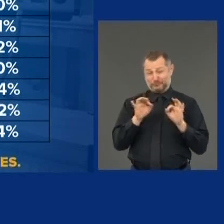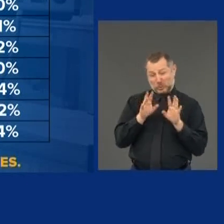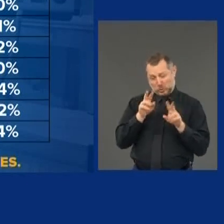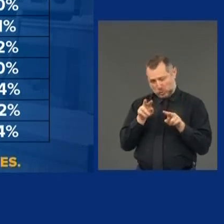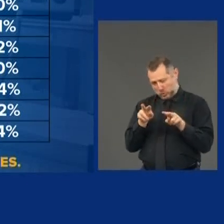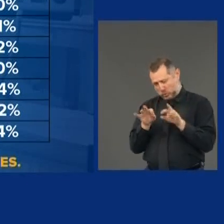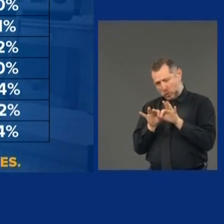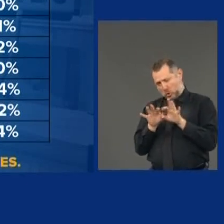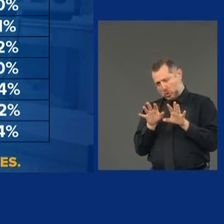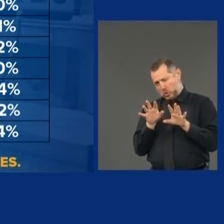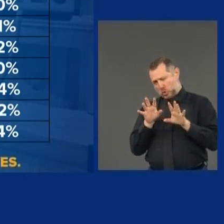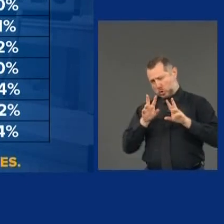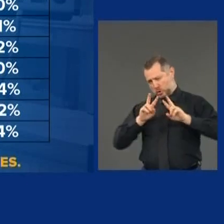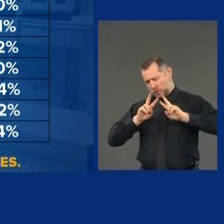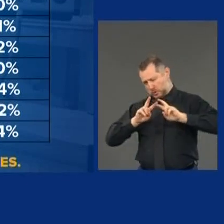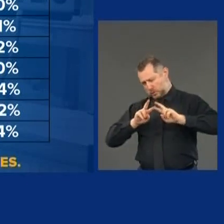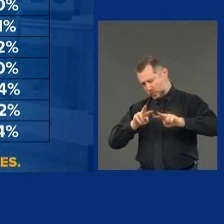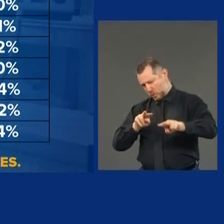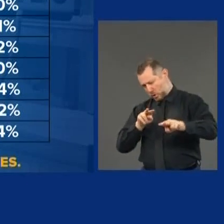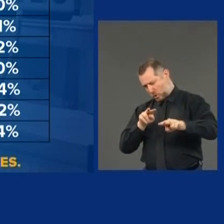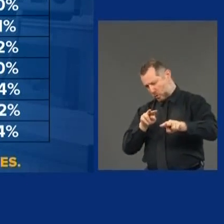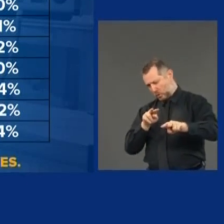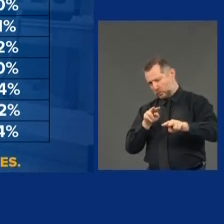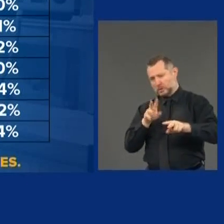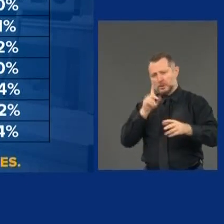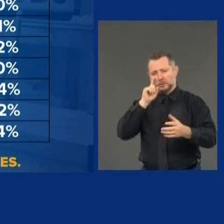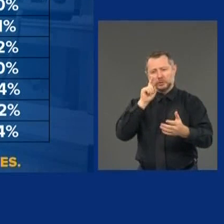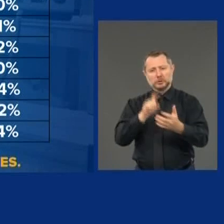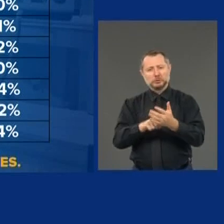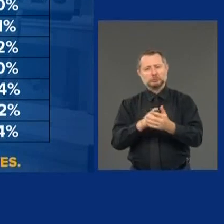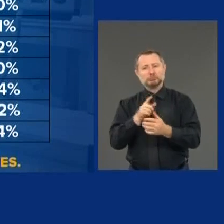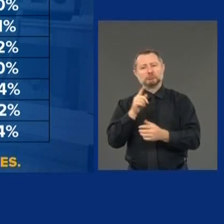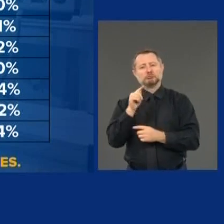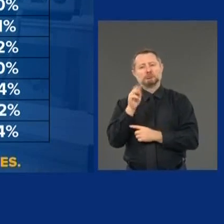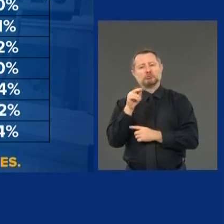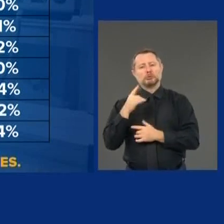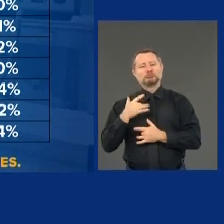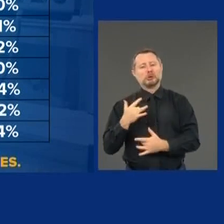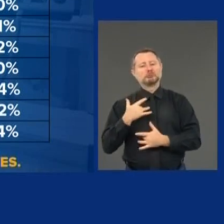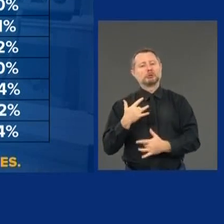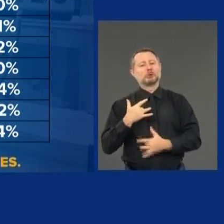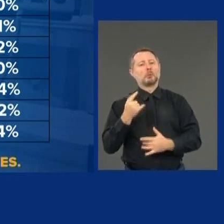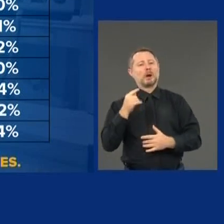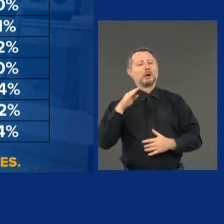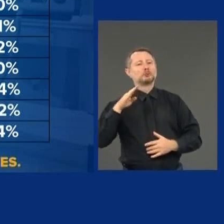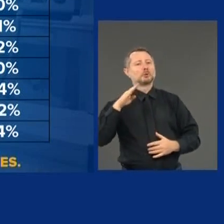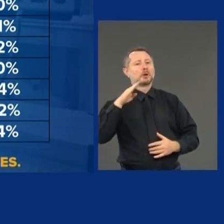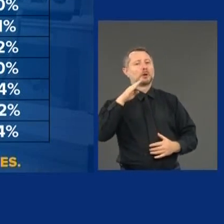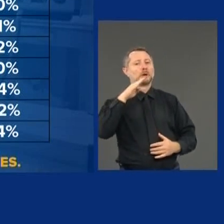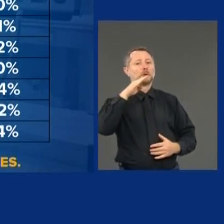LARGEST NUMBERS IN SOME OF THESE LOCATIONS. BUT, YOU WANT TO WATCH AND YOU